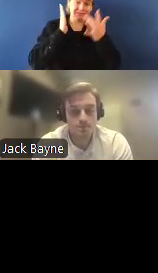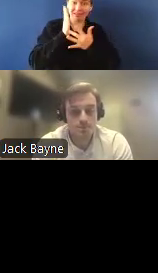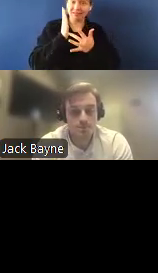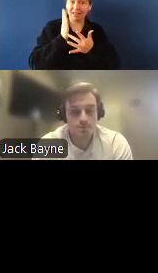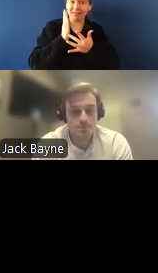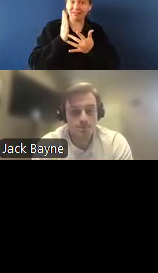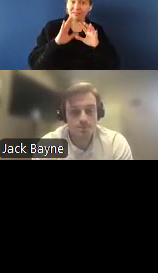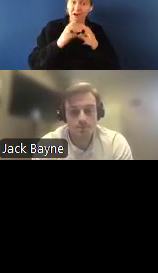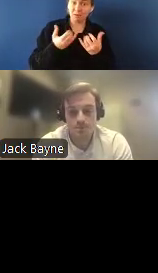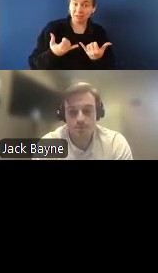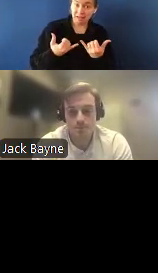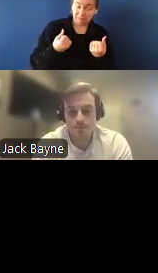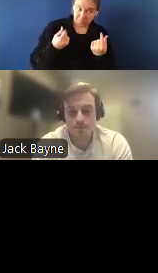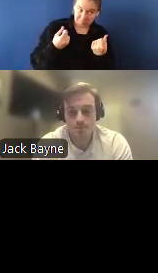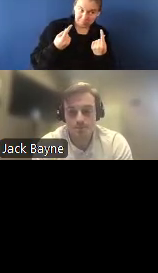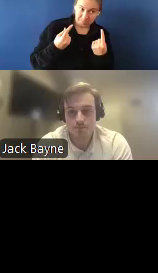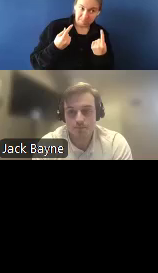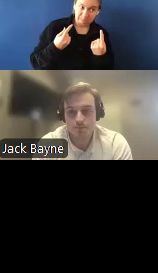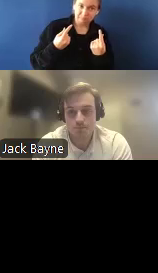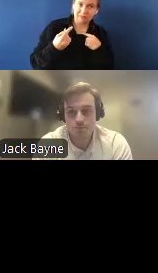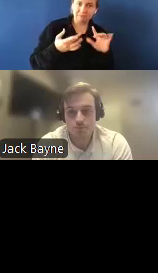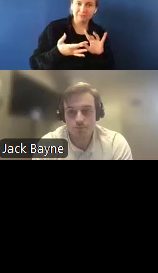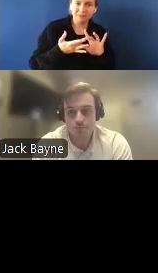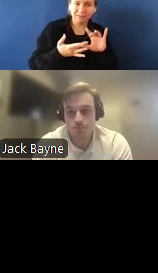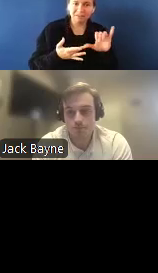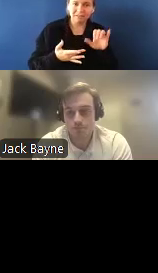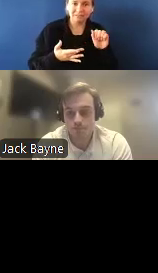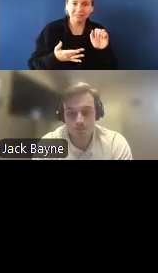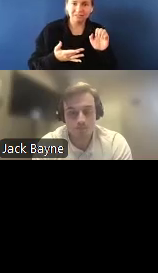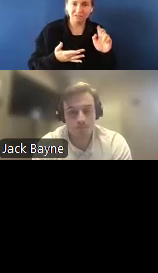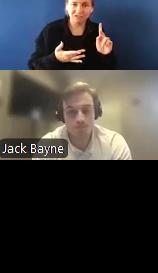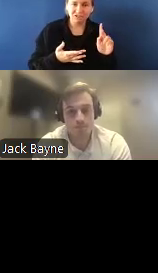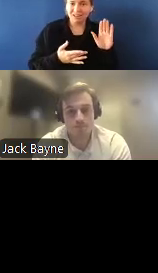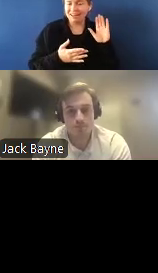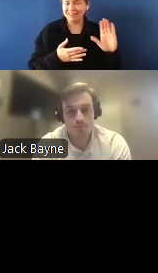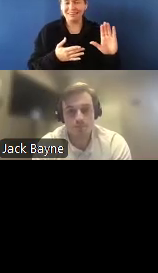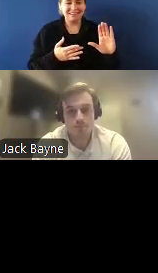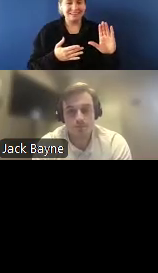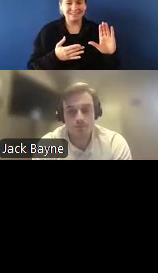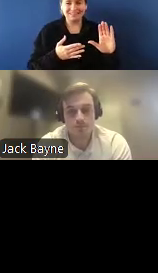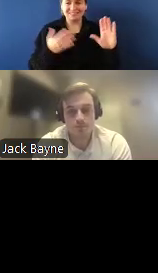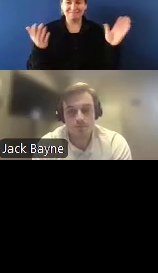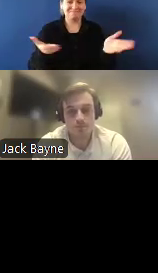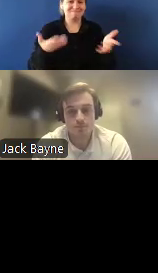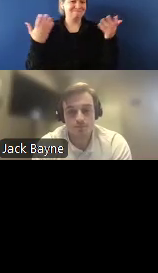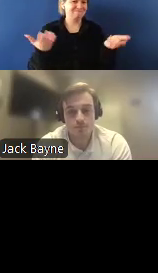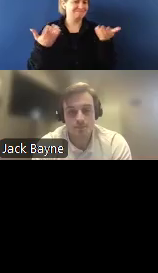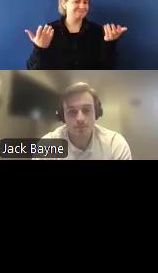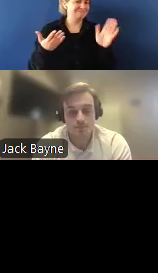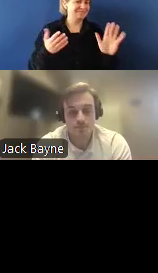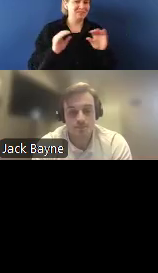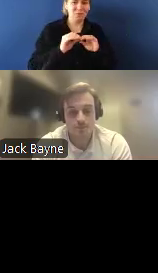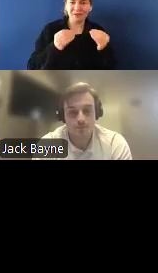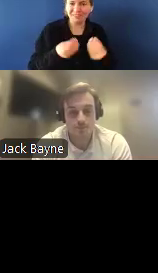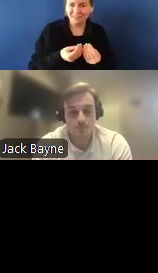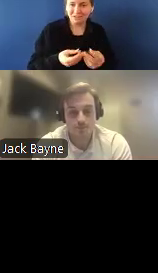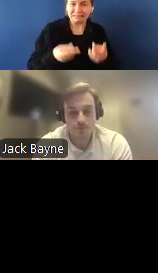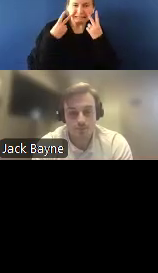world today. I've reached out to Jack and his organization to see if we could work out